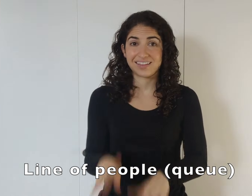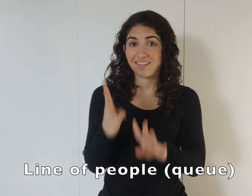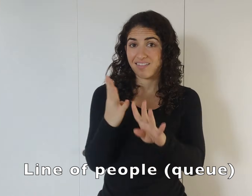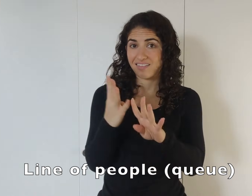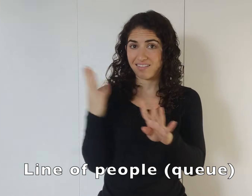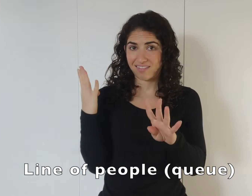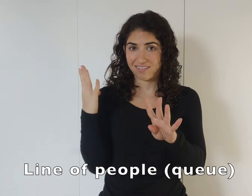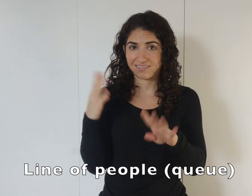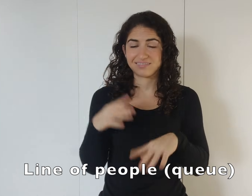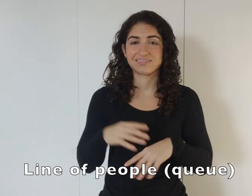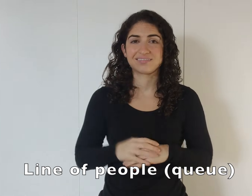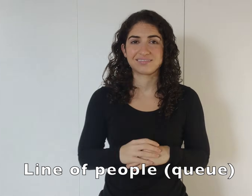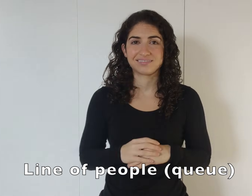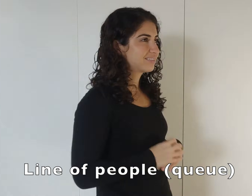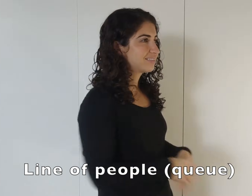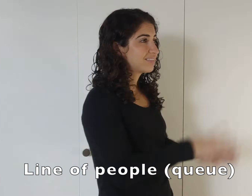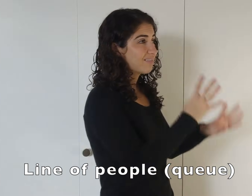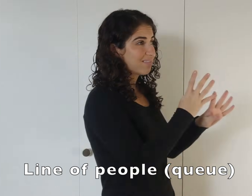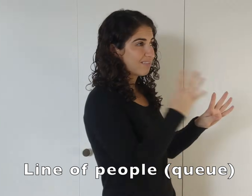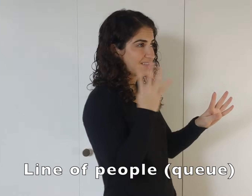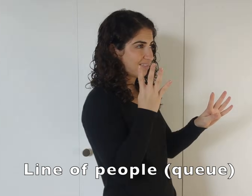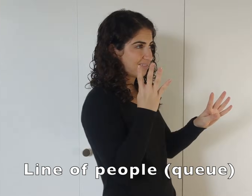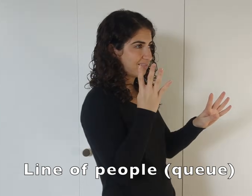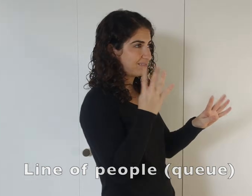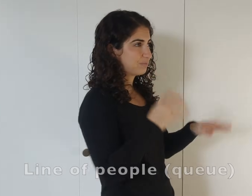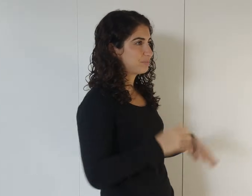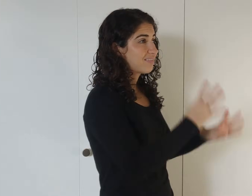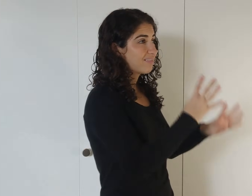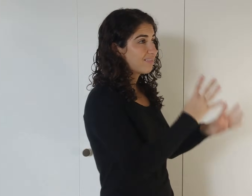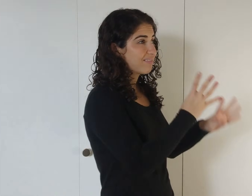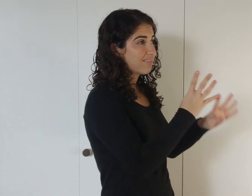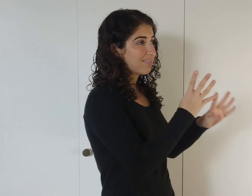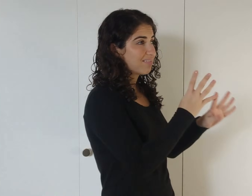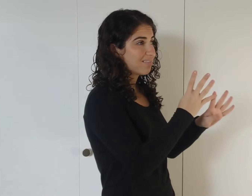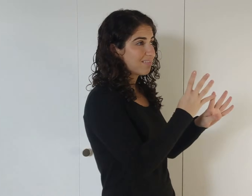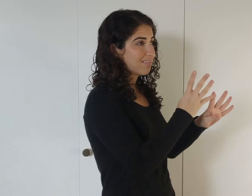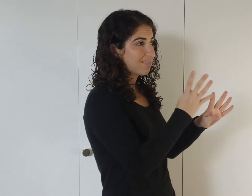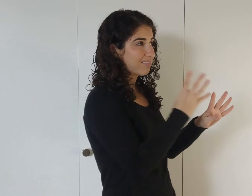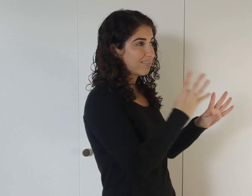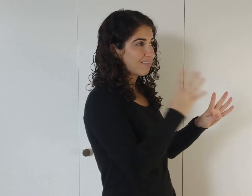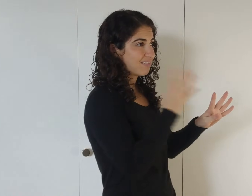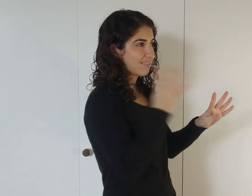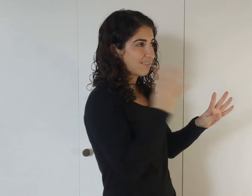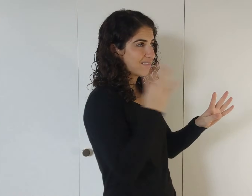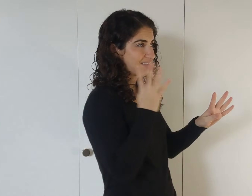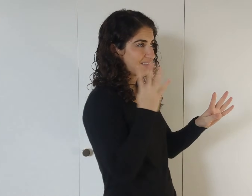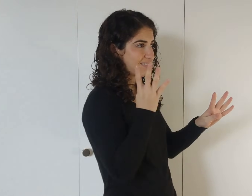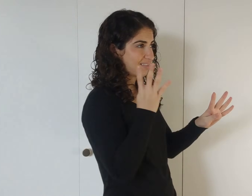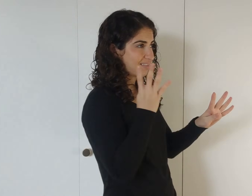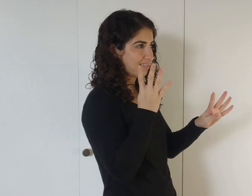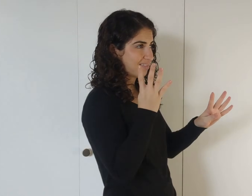LINE. "A line of people."